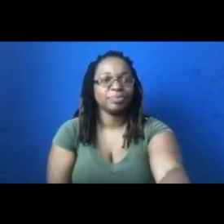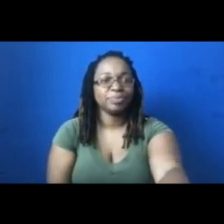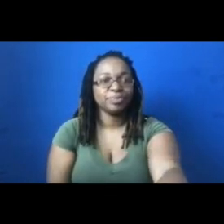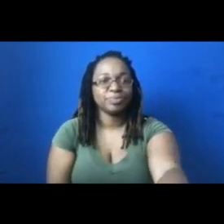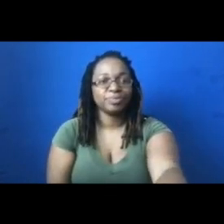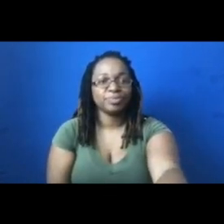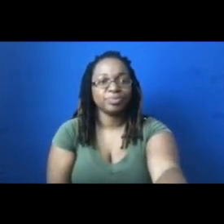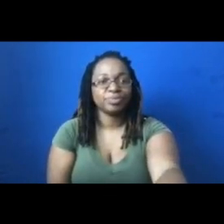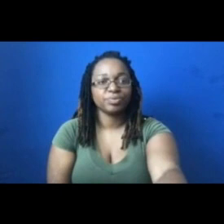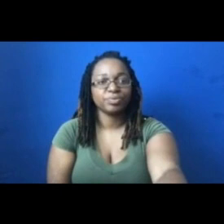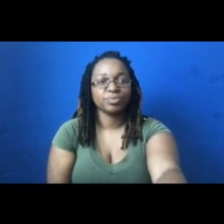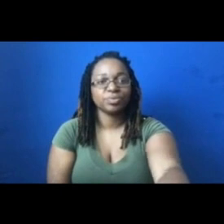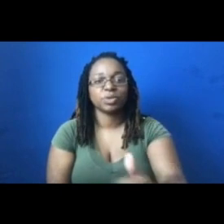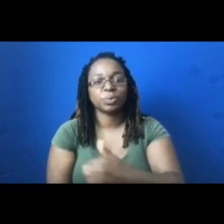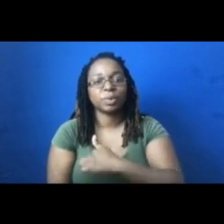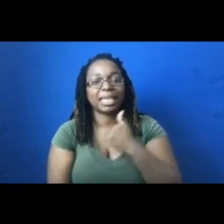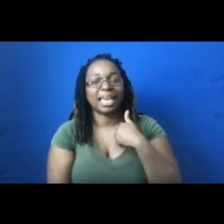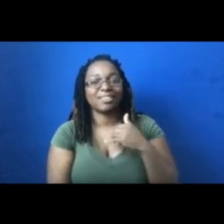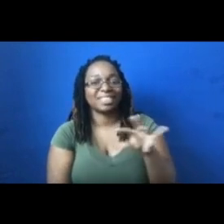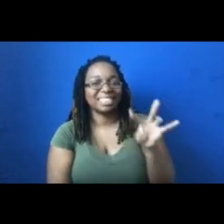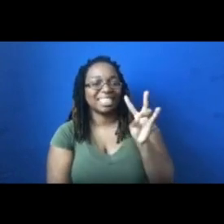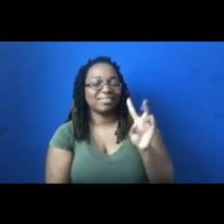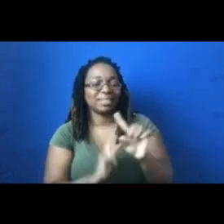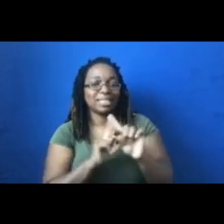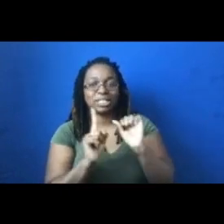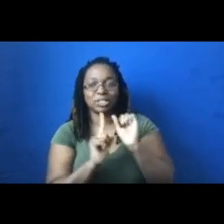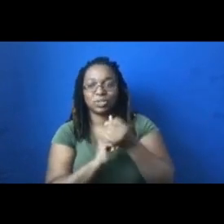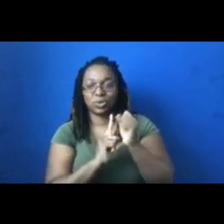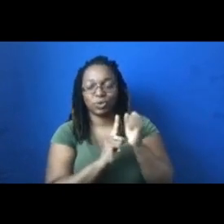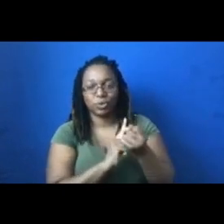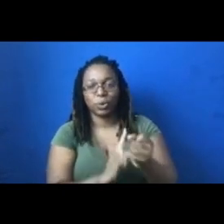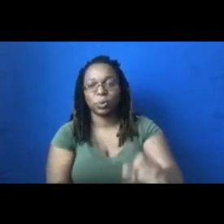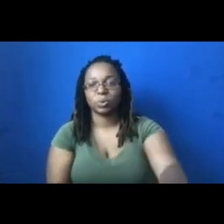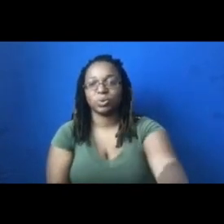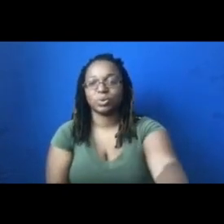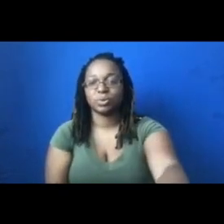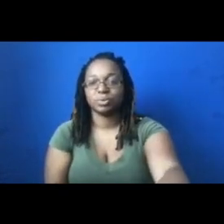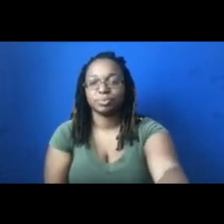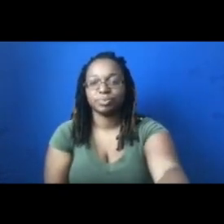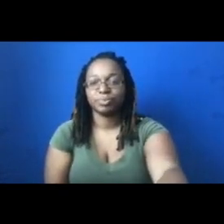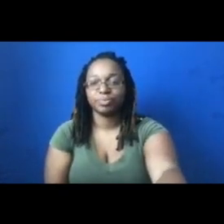scenarios. And they're sort of the category what we're doing